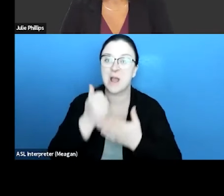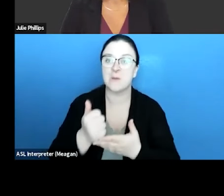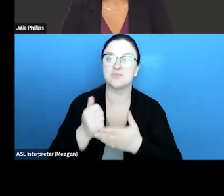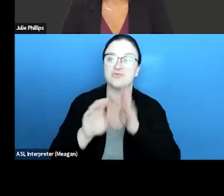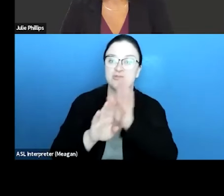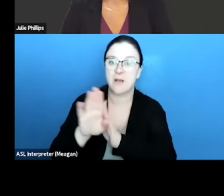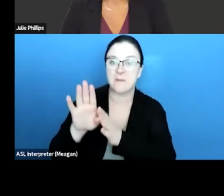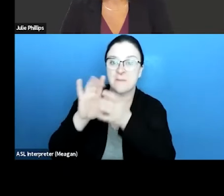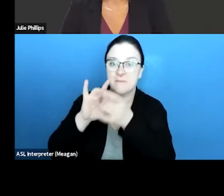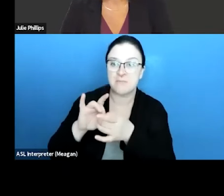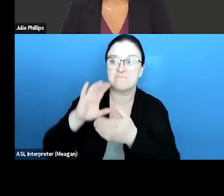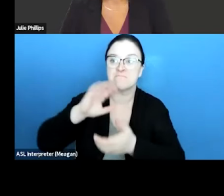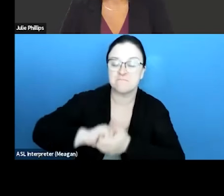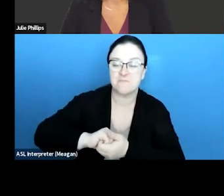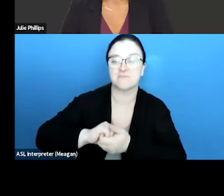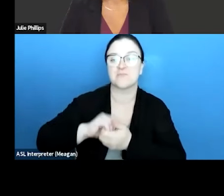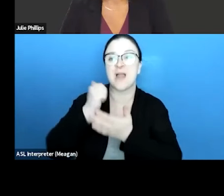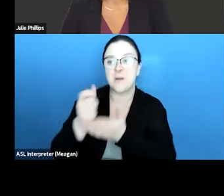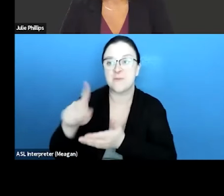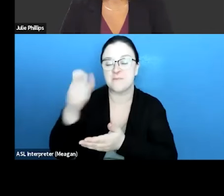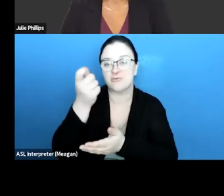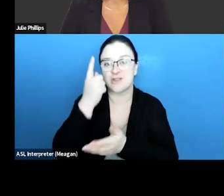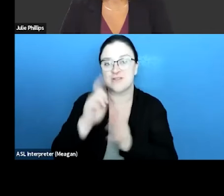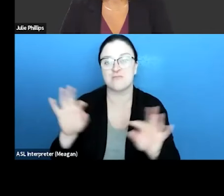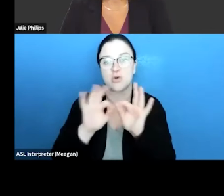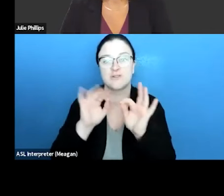and help them to understand the importance of these teams.